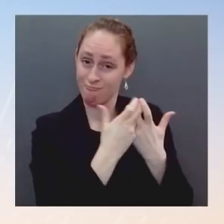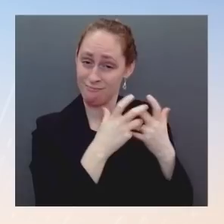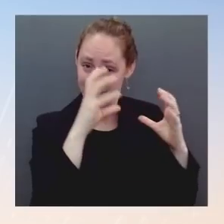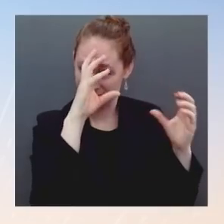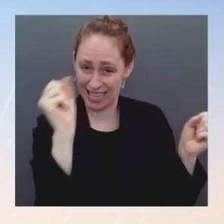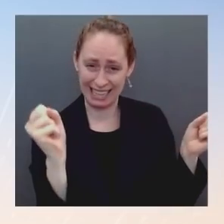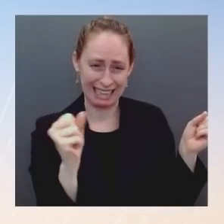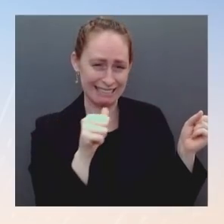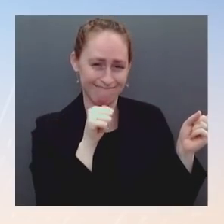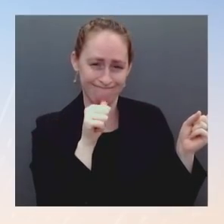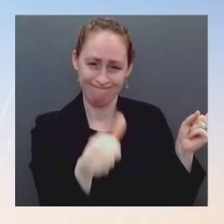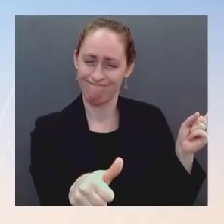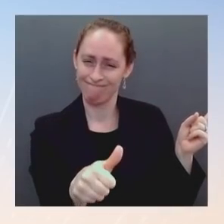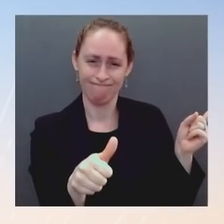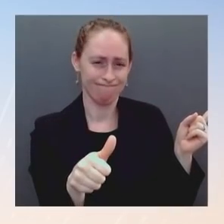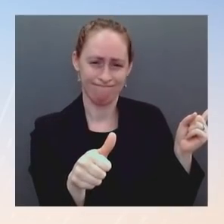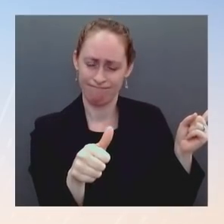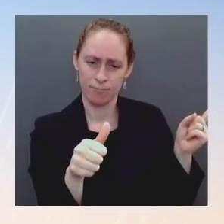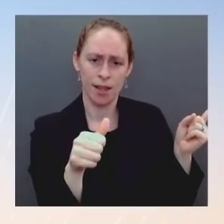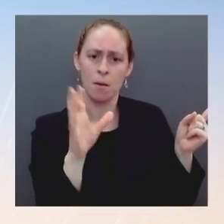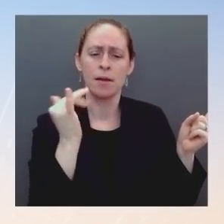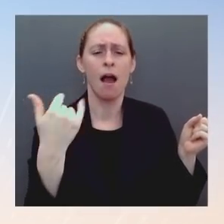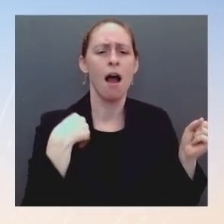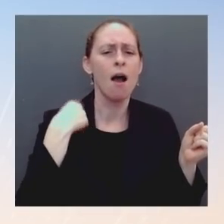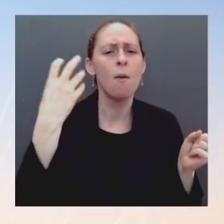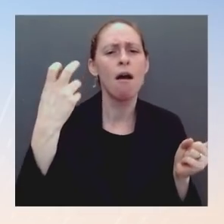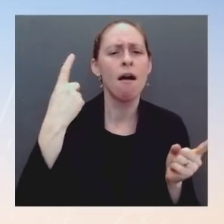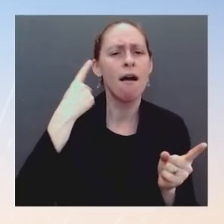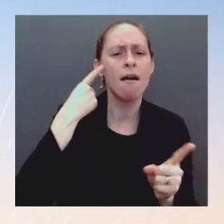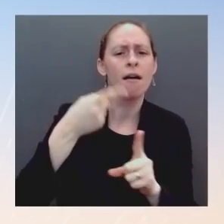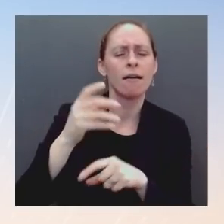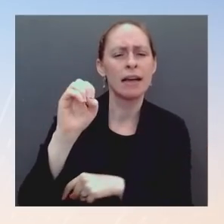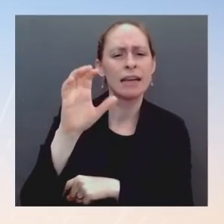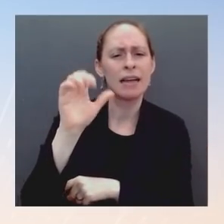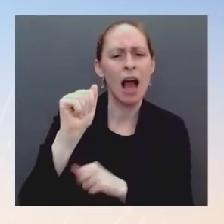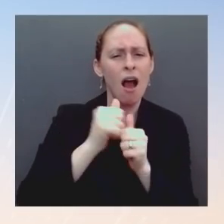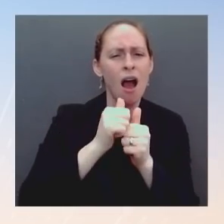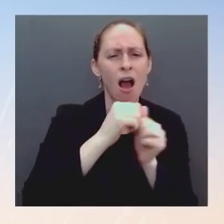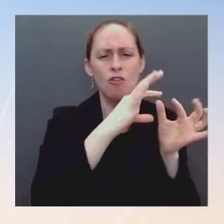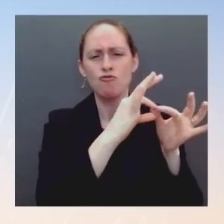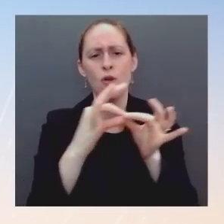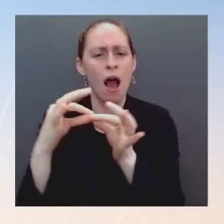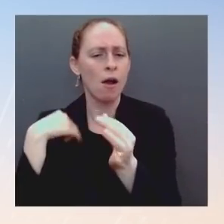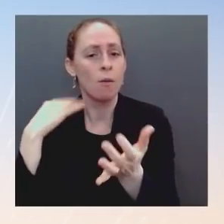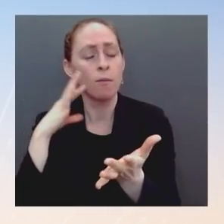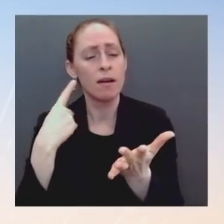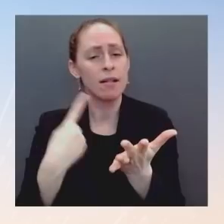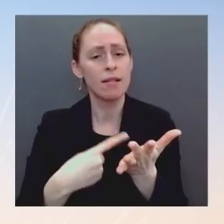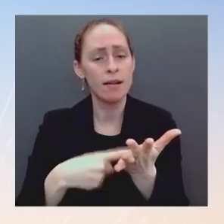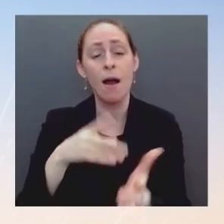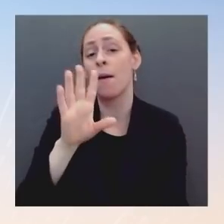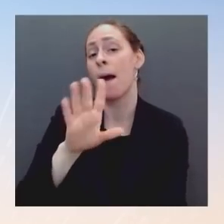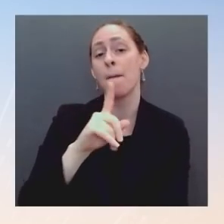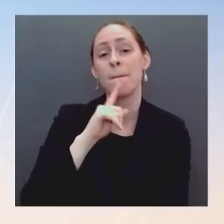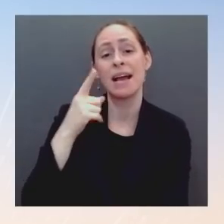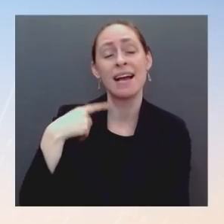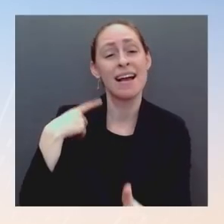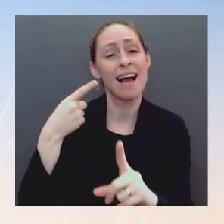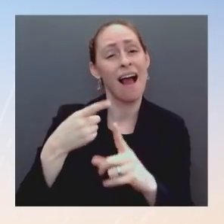As you noted, Jeff, in your question, I mean, it is not a replacement. And I think why we keep saying that is because we don't want anyone to suggest, who supports it,